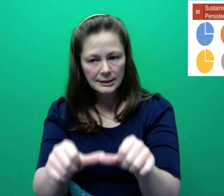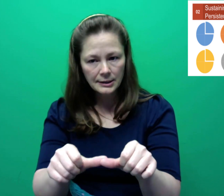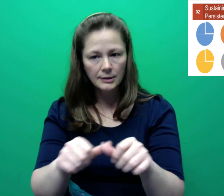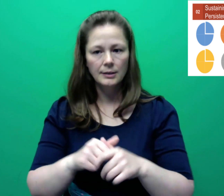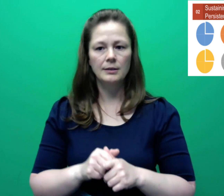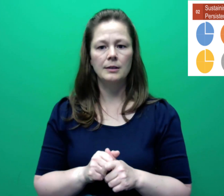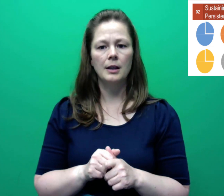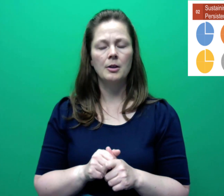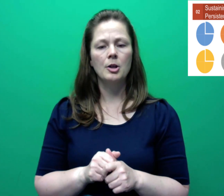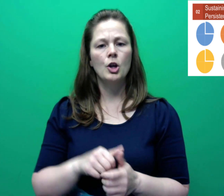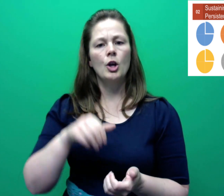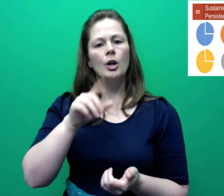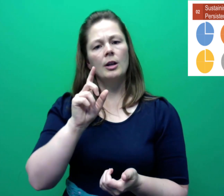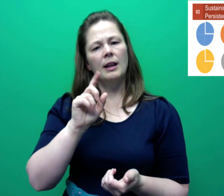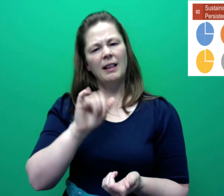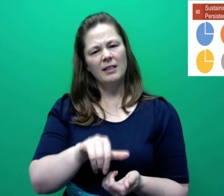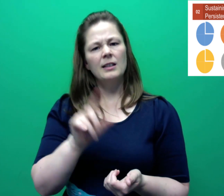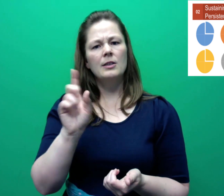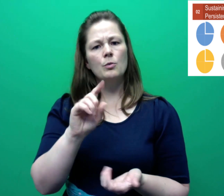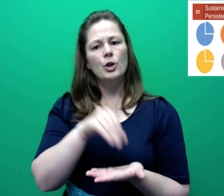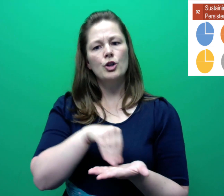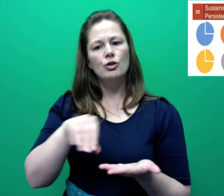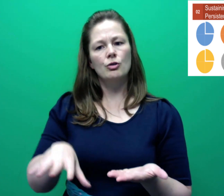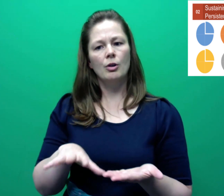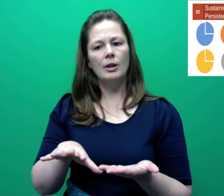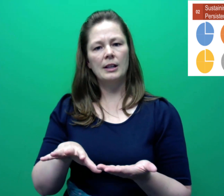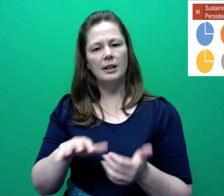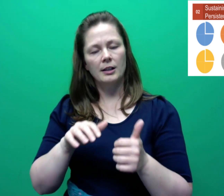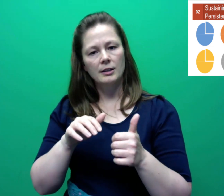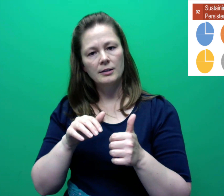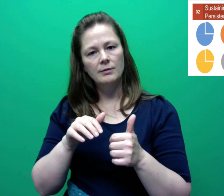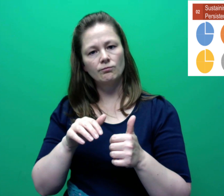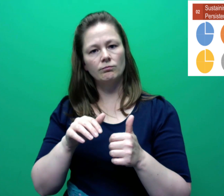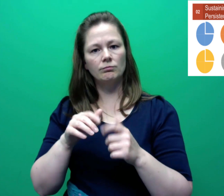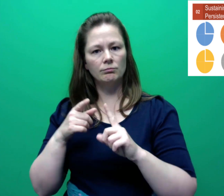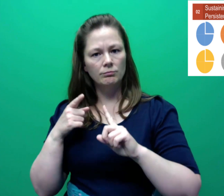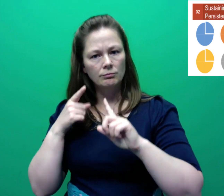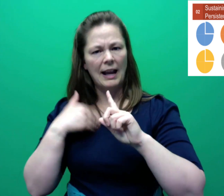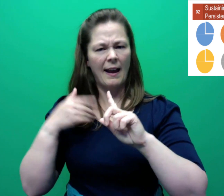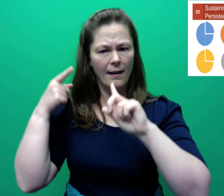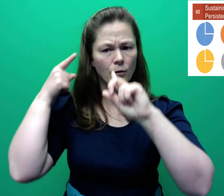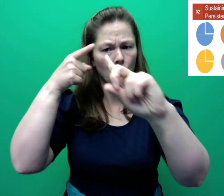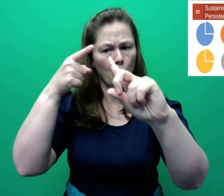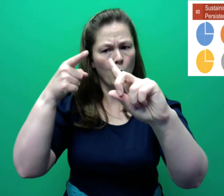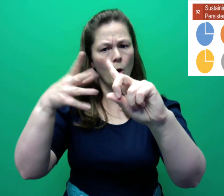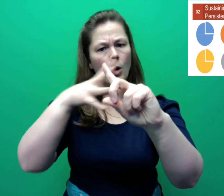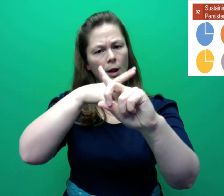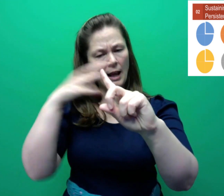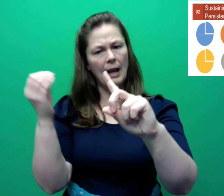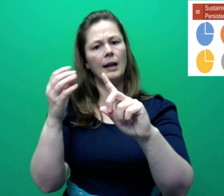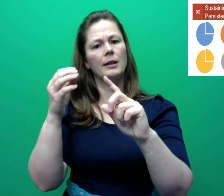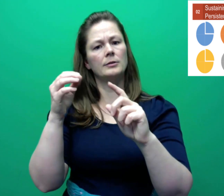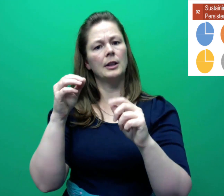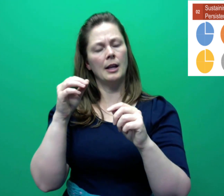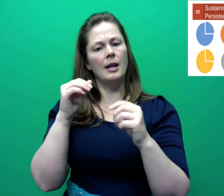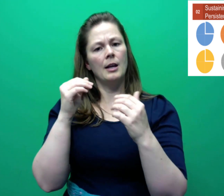Sustaining effort and persistence is where students pursue goals with a purpose.